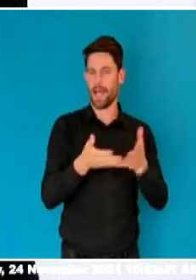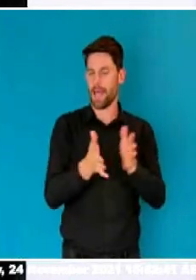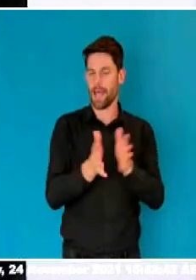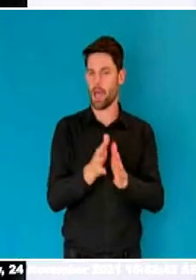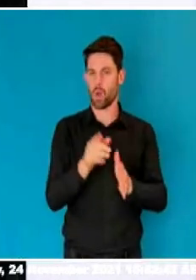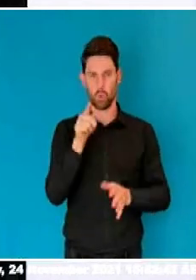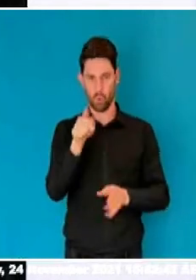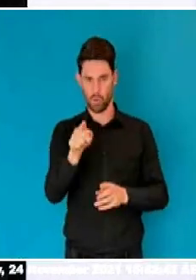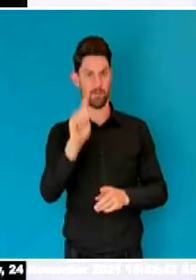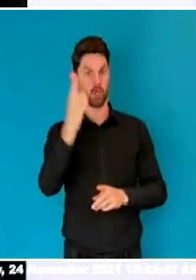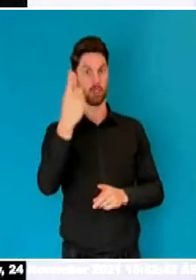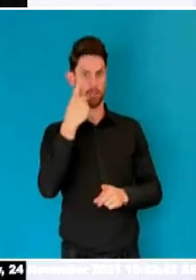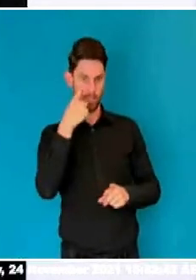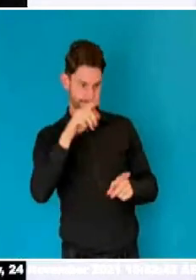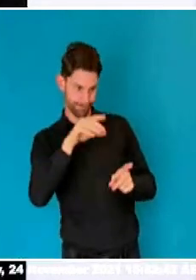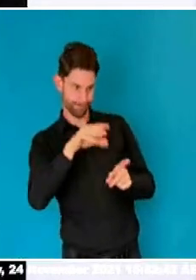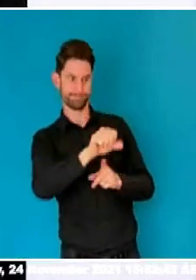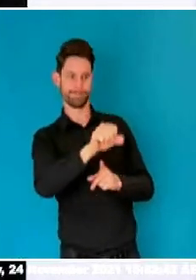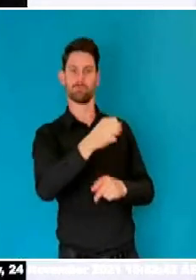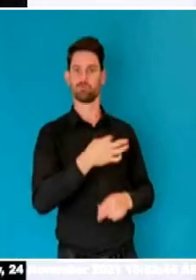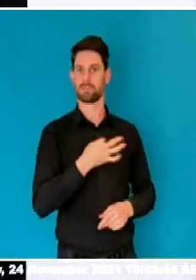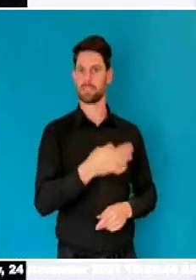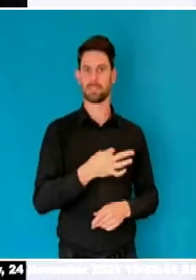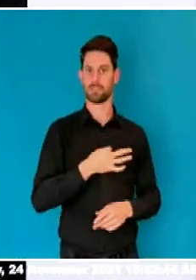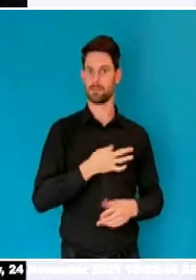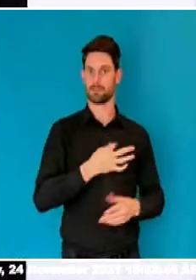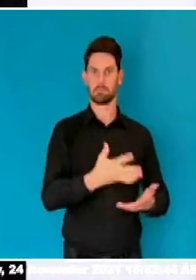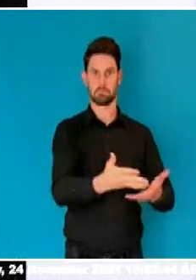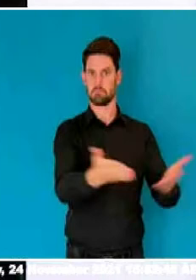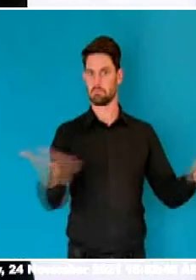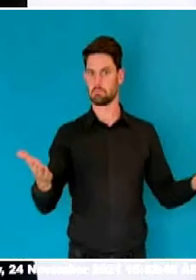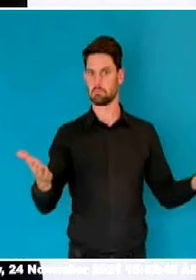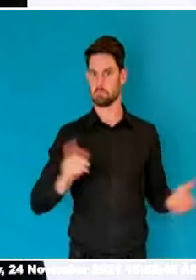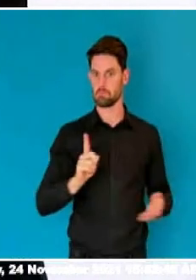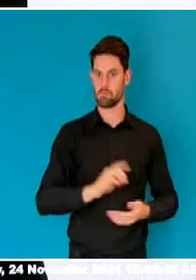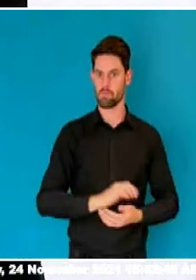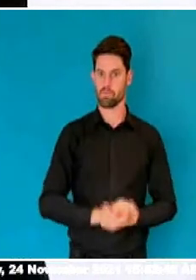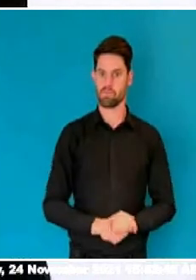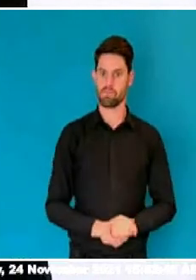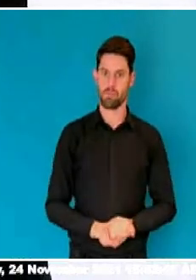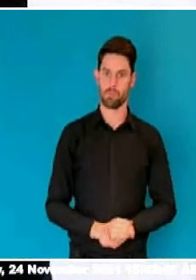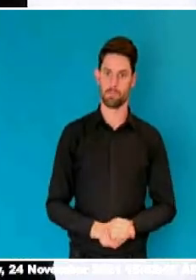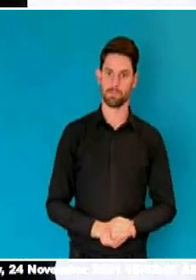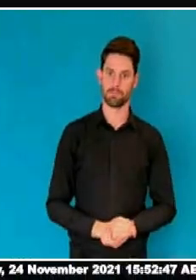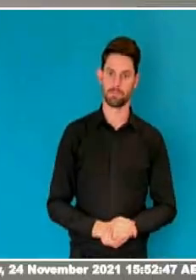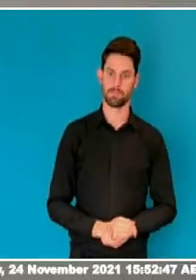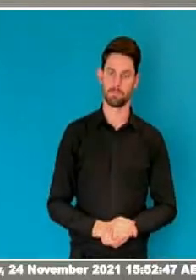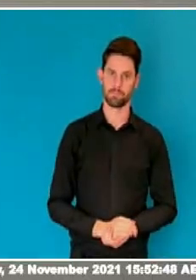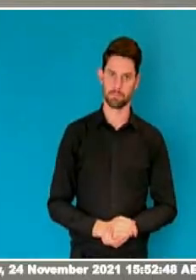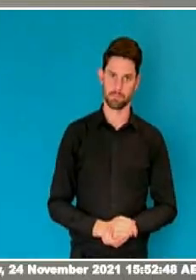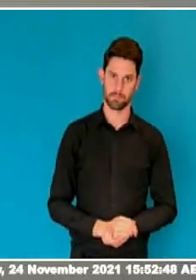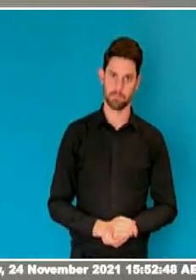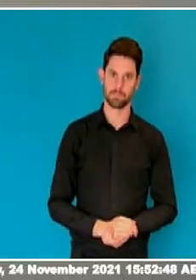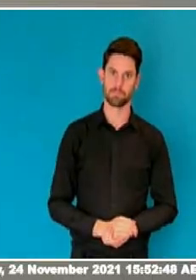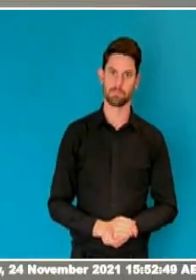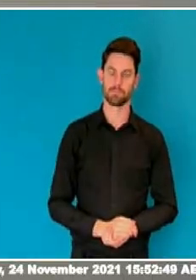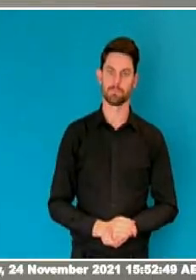your risks? MS STEWART: As I outlined, the global minimum requirements that Lendlease